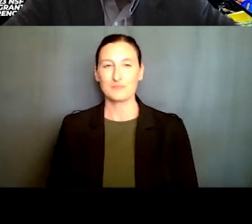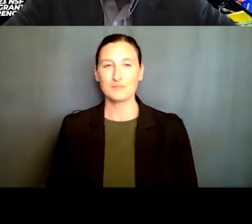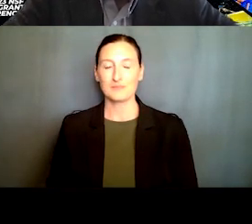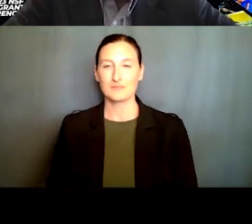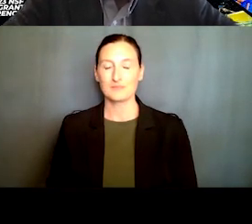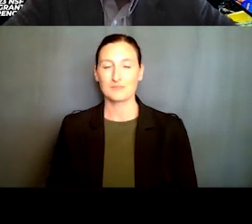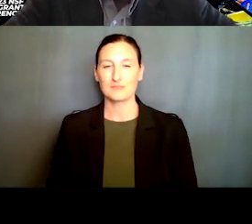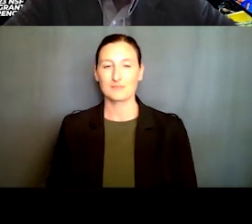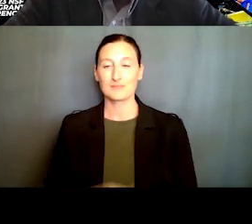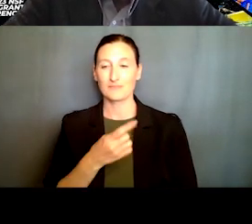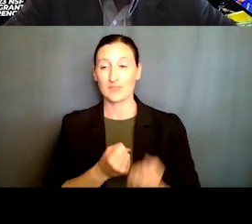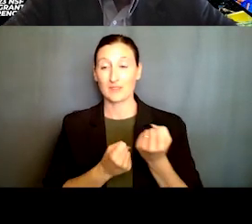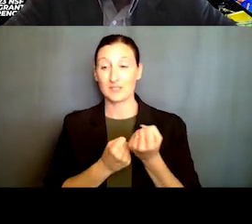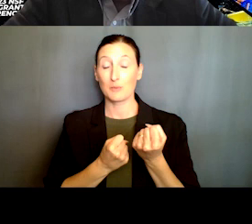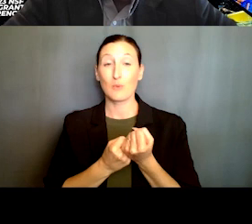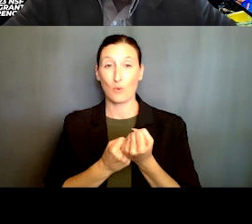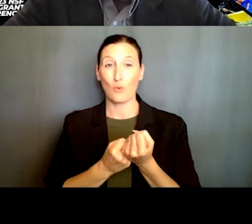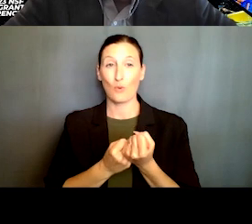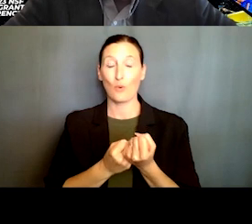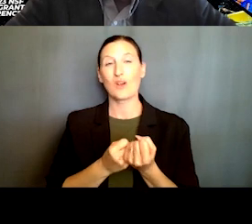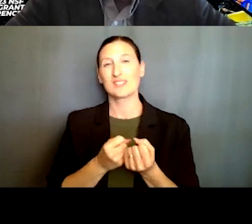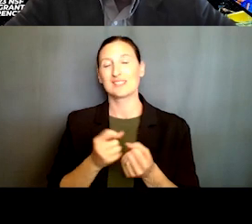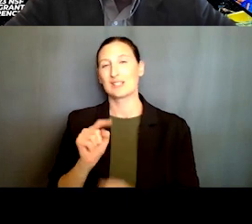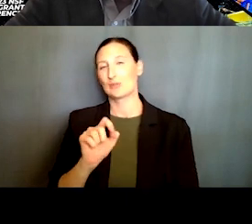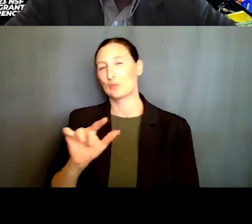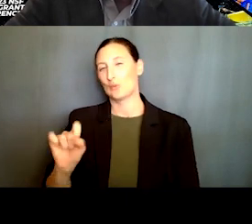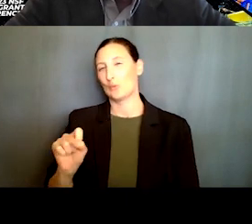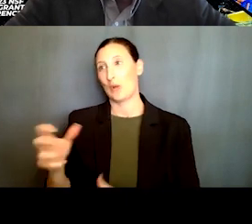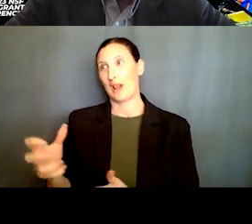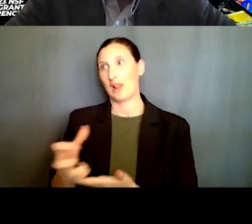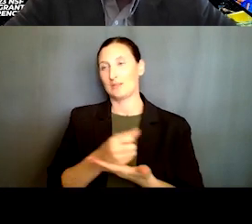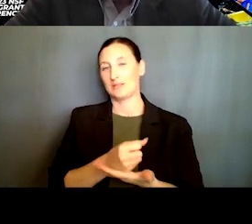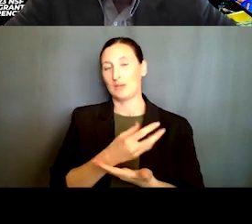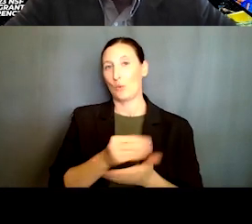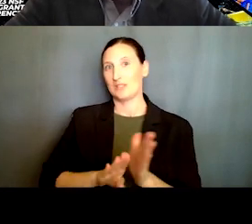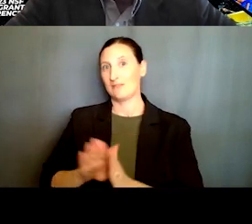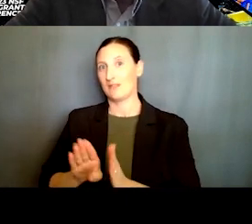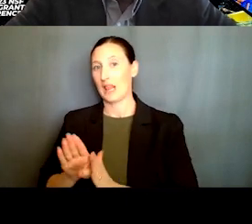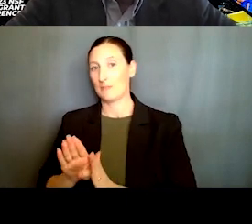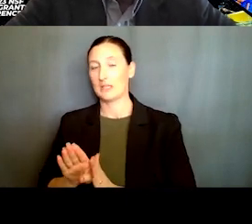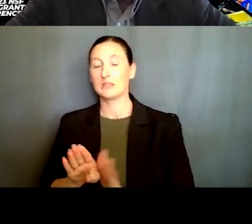As it says, it supports instrument acquisition and instrument development. Generally, they want to spread,